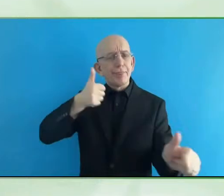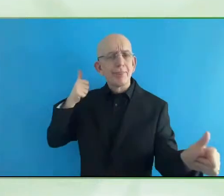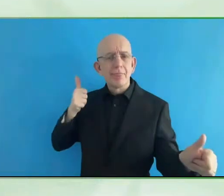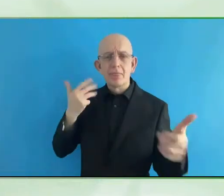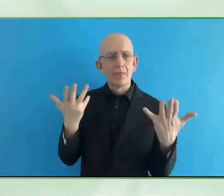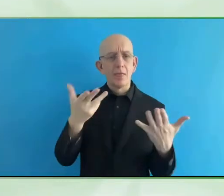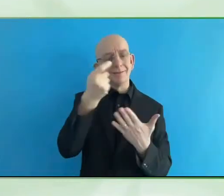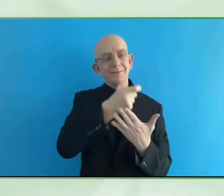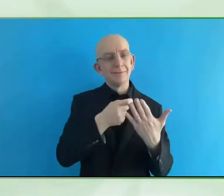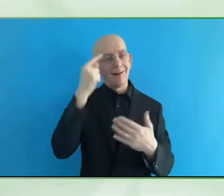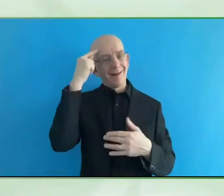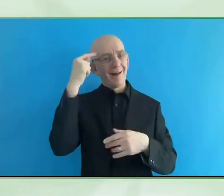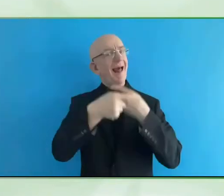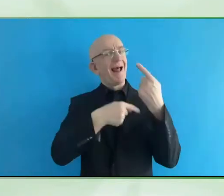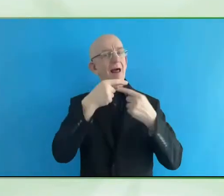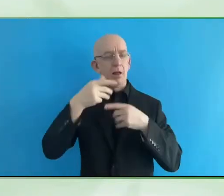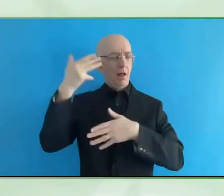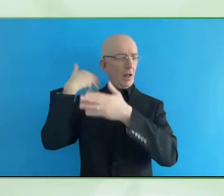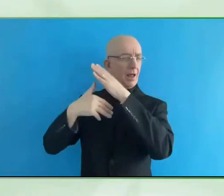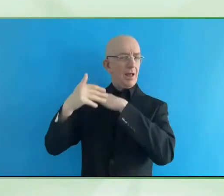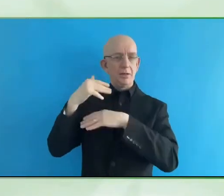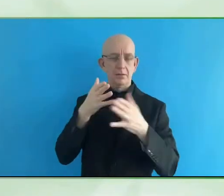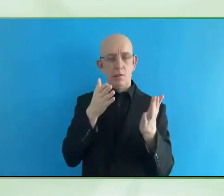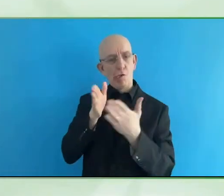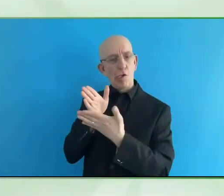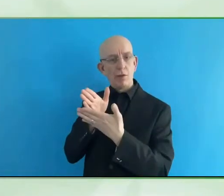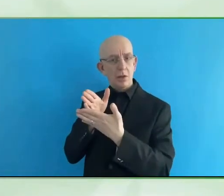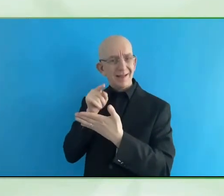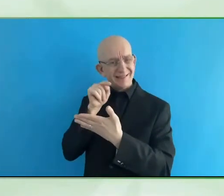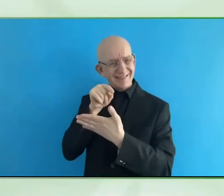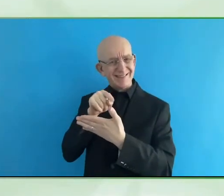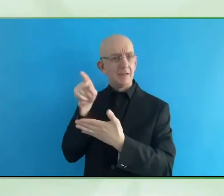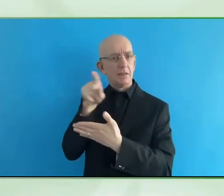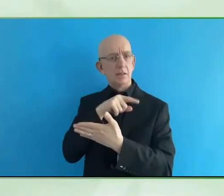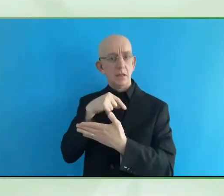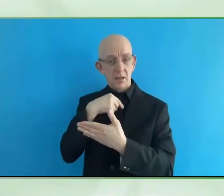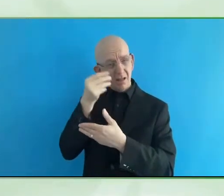Ironically, there is architecture, when we look at fashion and architecture, the two